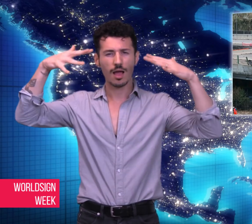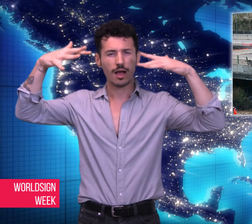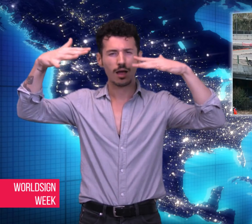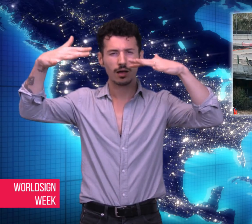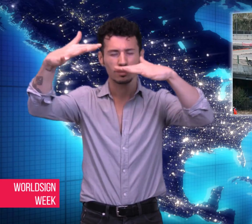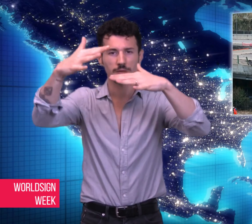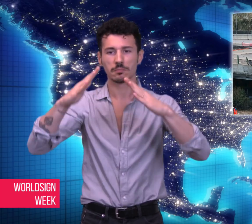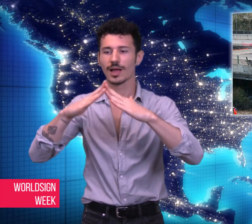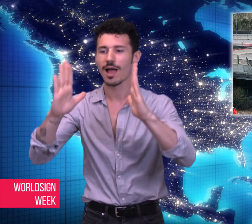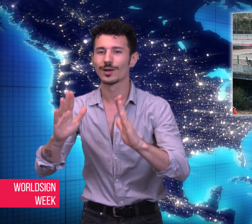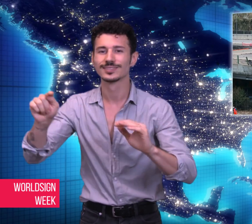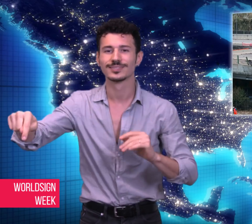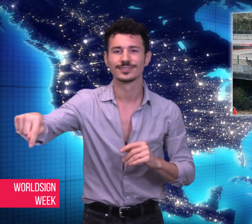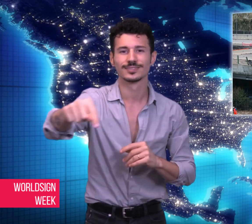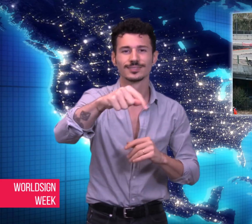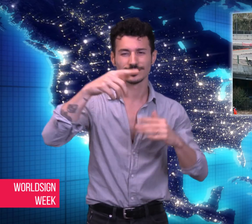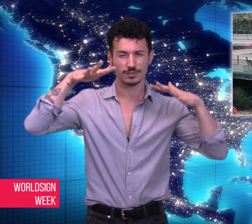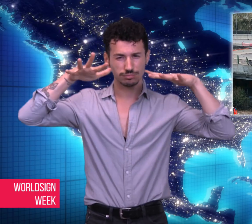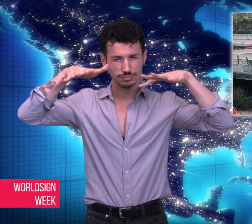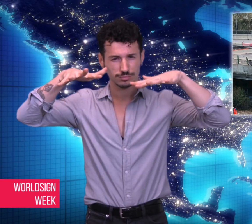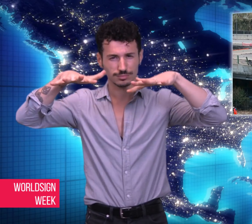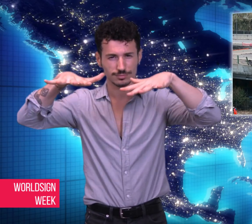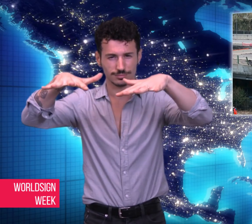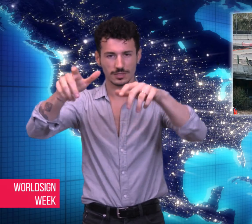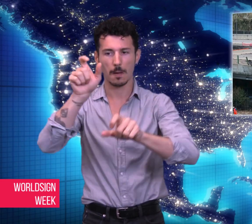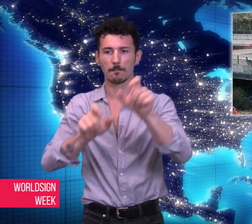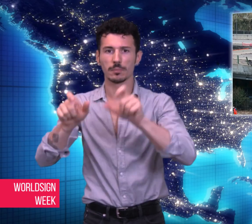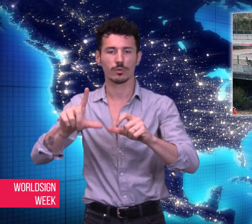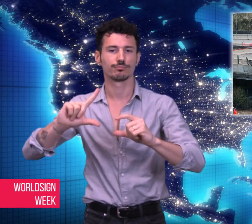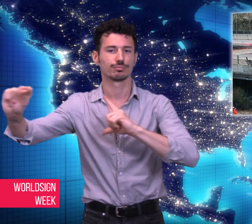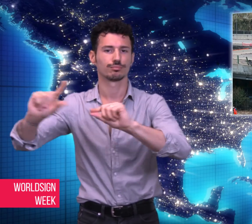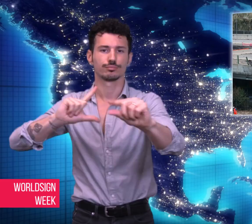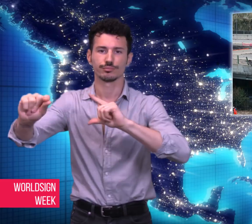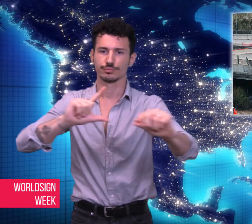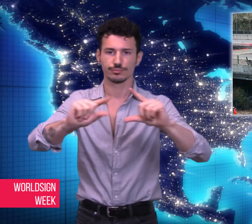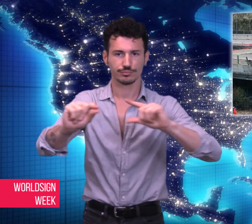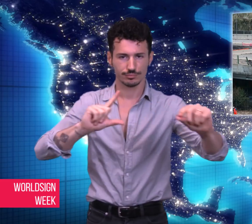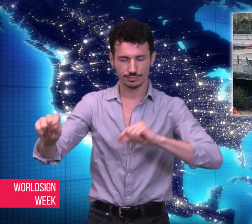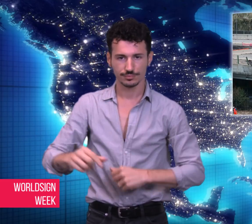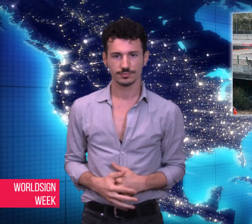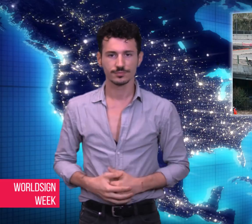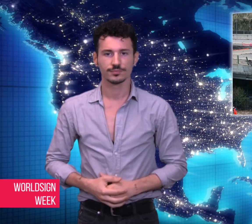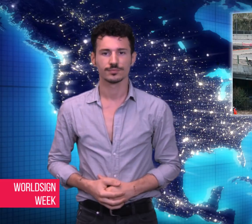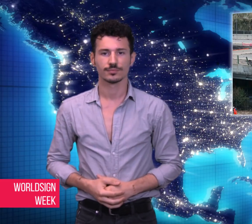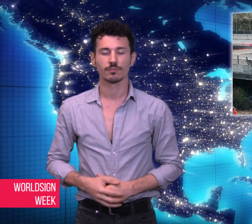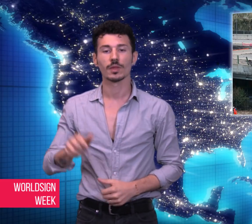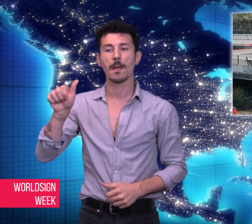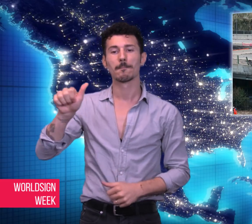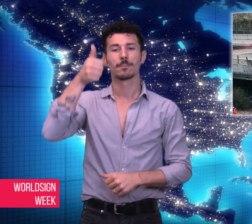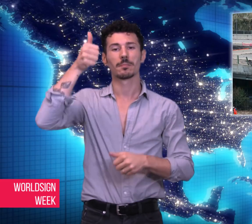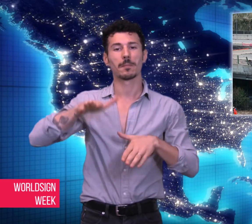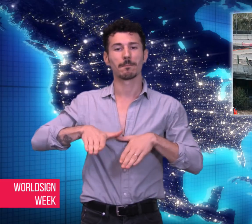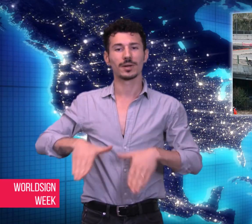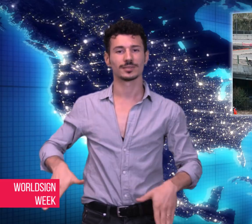nearby, and the force of the explosion also blew out windows. People had to be evacuated from nearby homes due to thick black smoke. The Italian prime